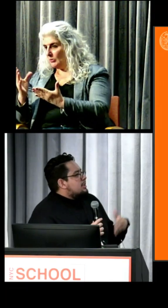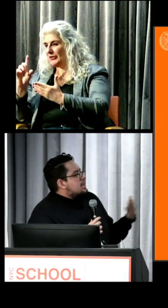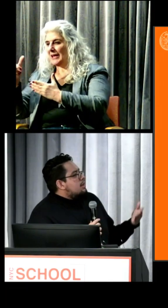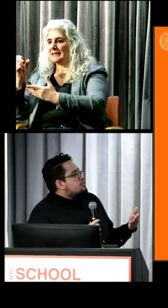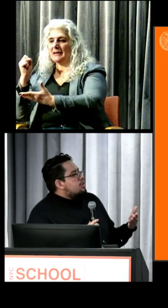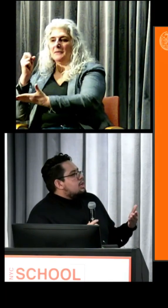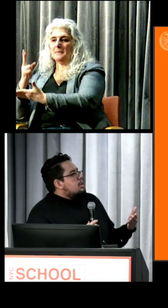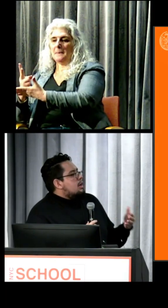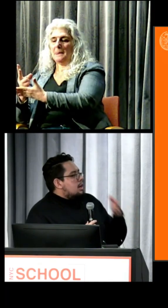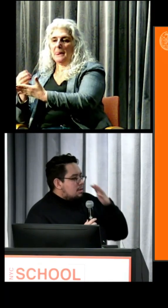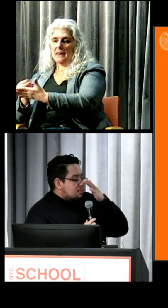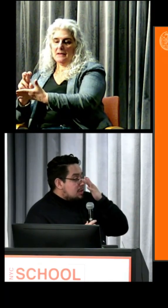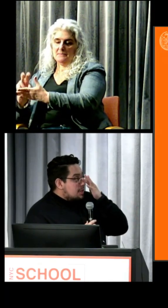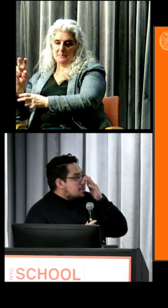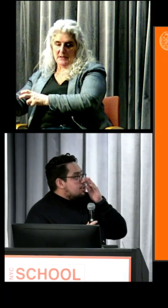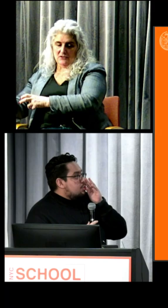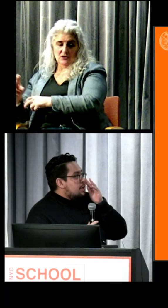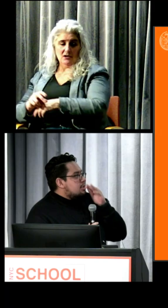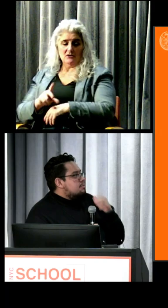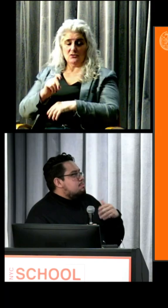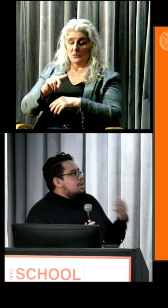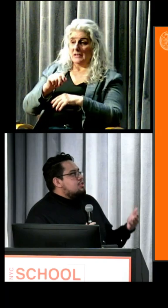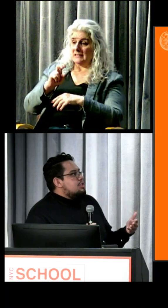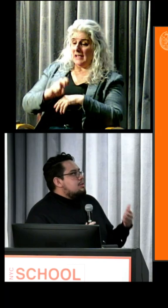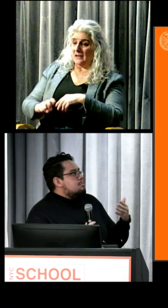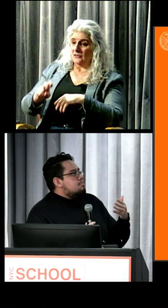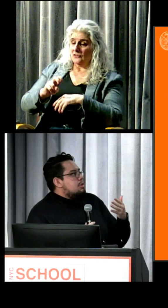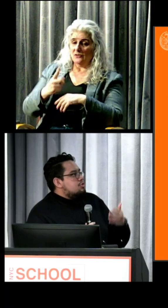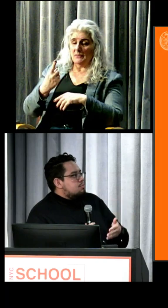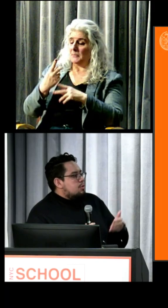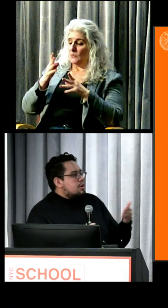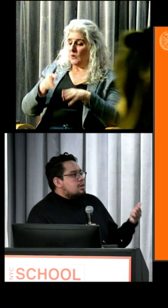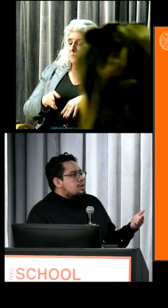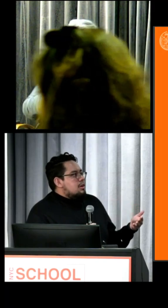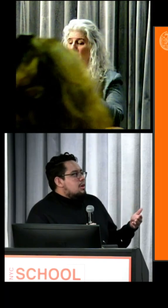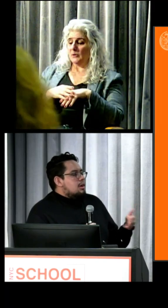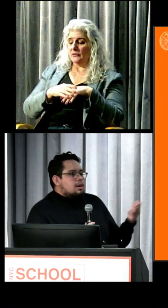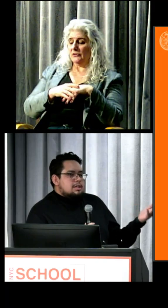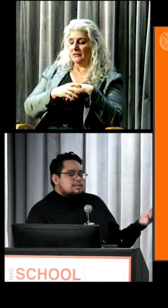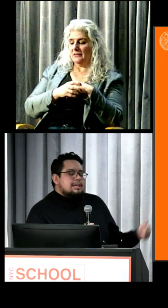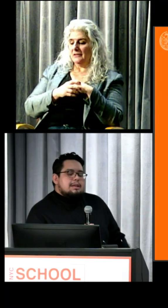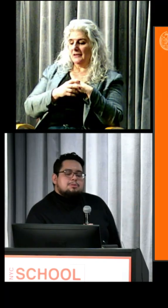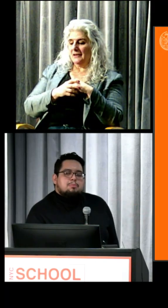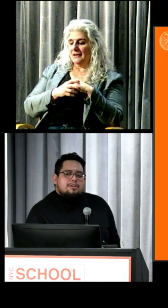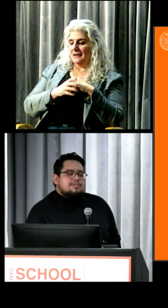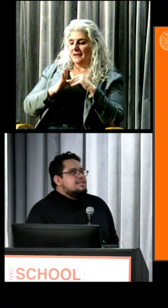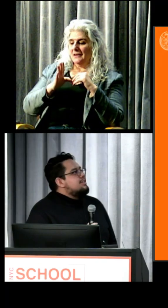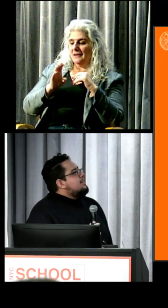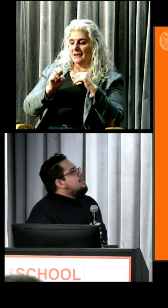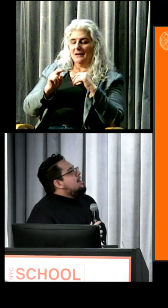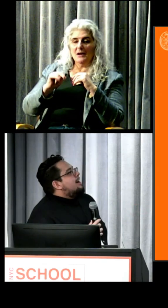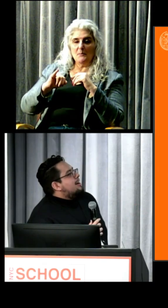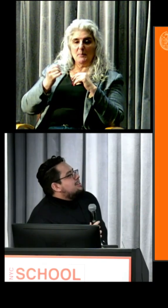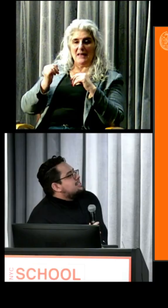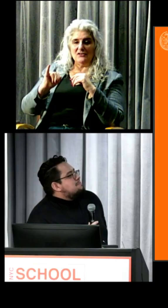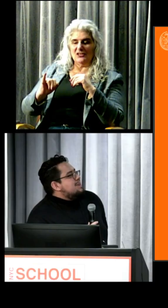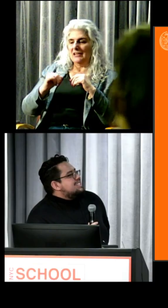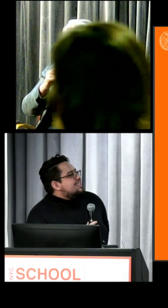somebody that might bring a strong gaming lens without it actually being gaming feedback. And you guys absolutely nailed a very difficult assignment with that.